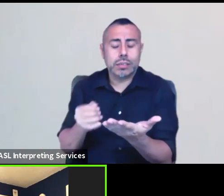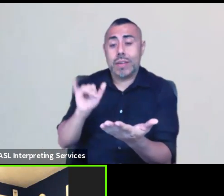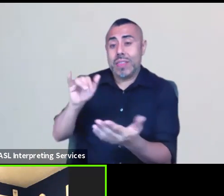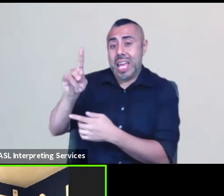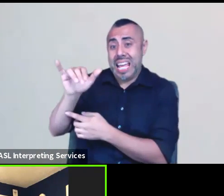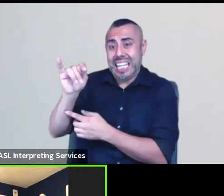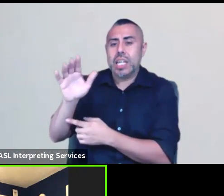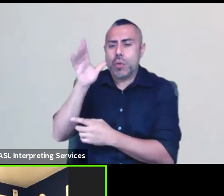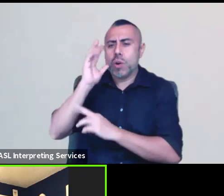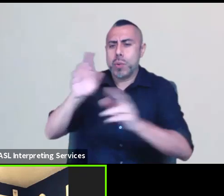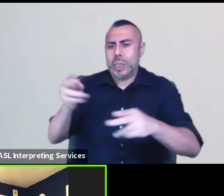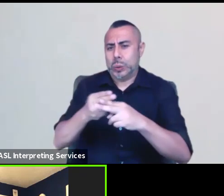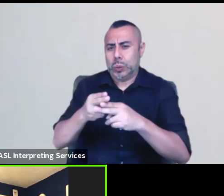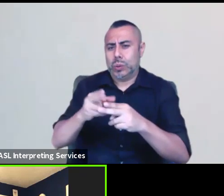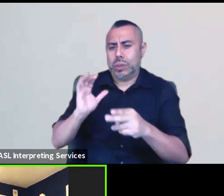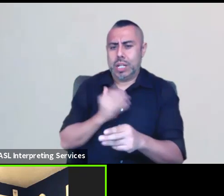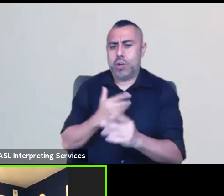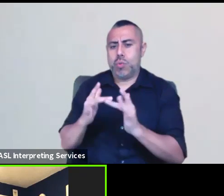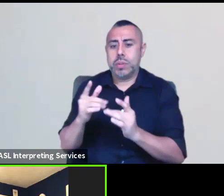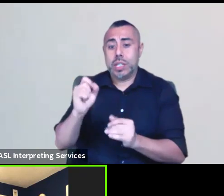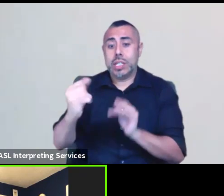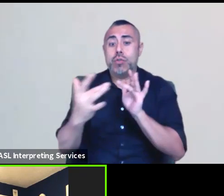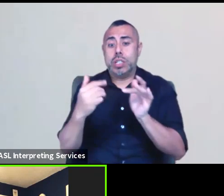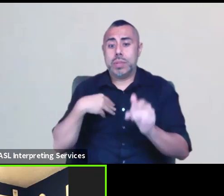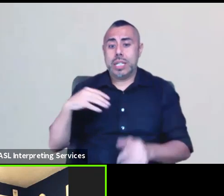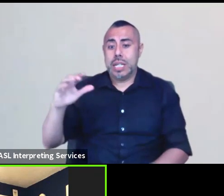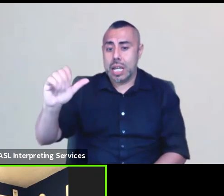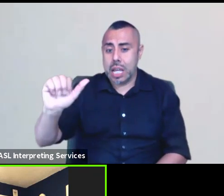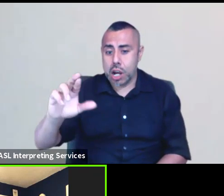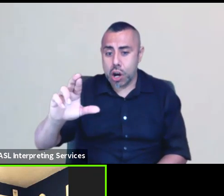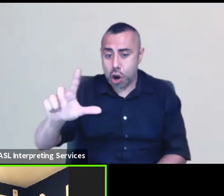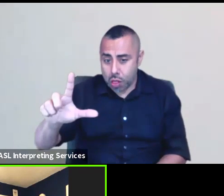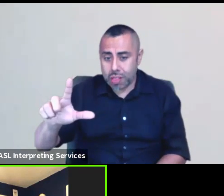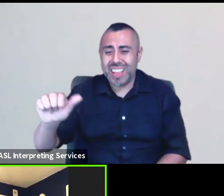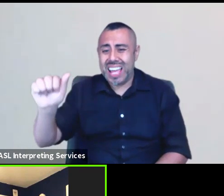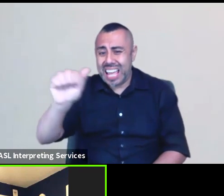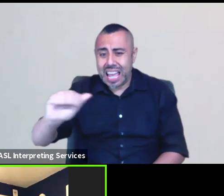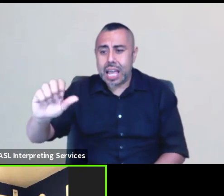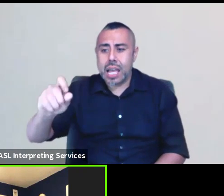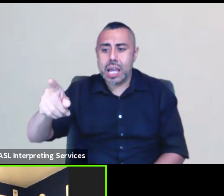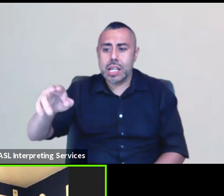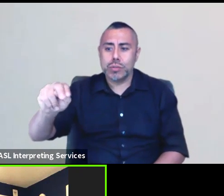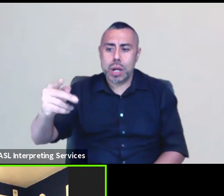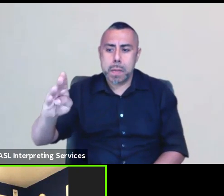you can reach me at carl@springboardforthearts.org and all of our resources are being collected